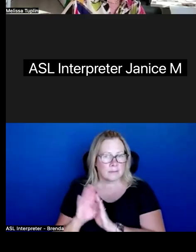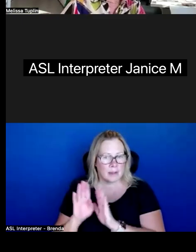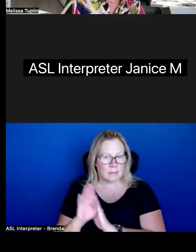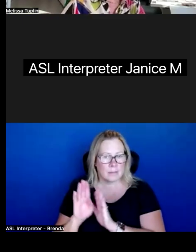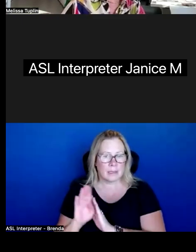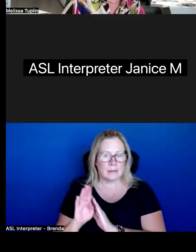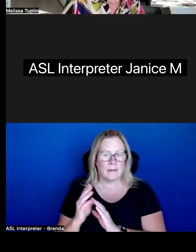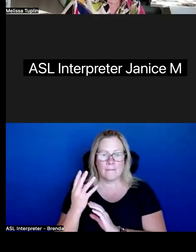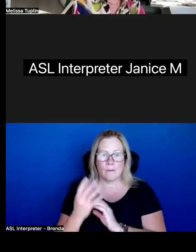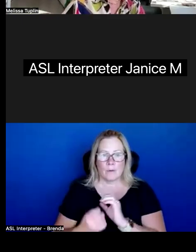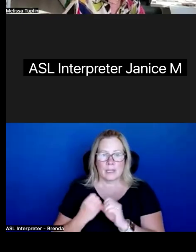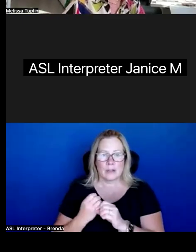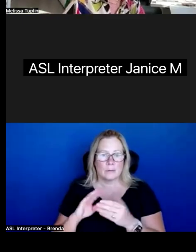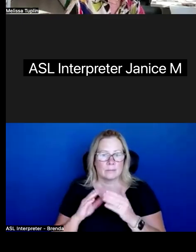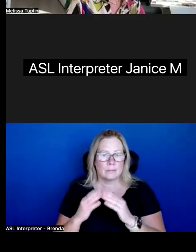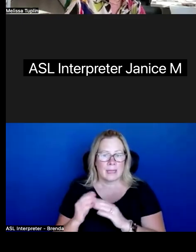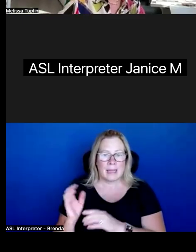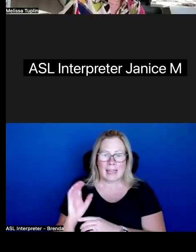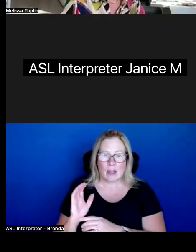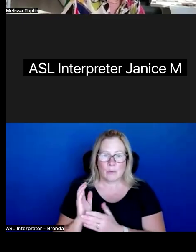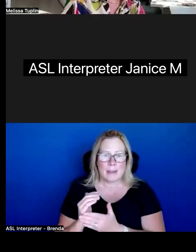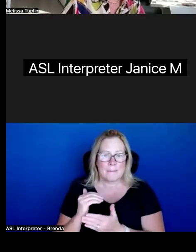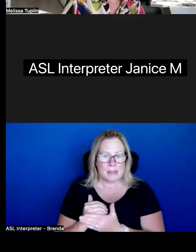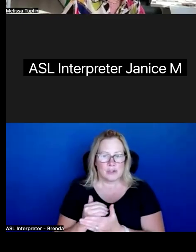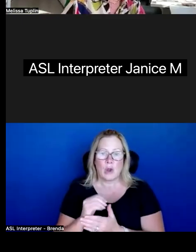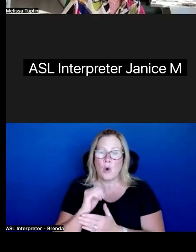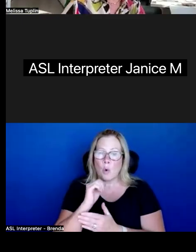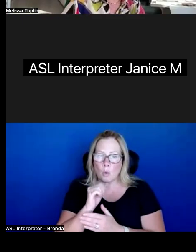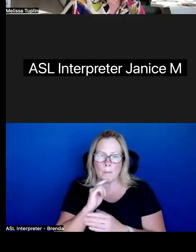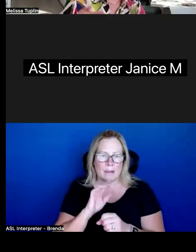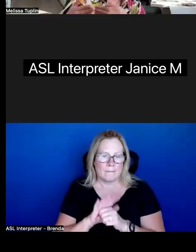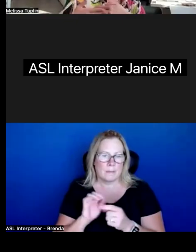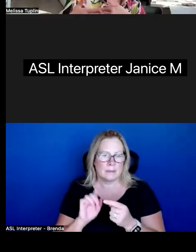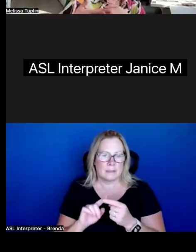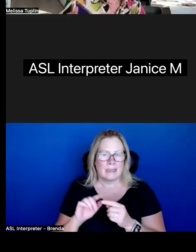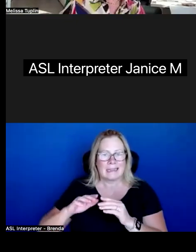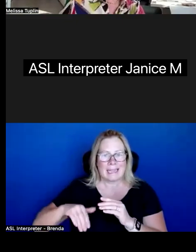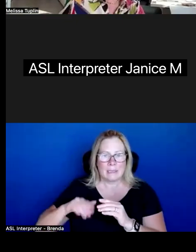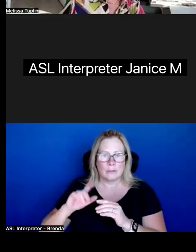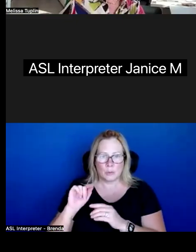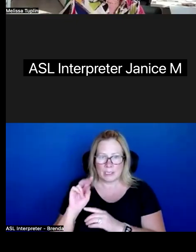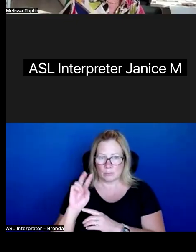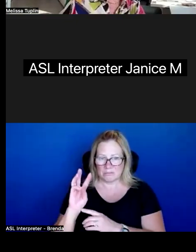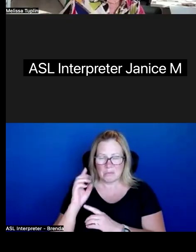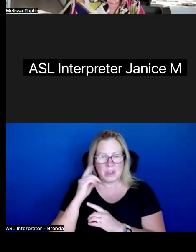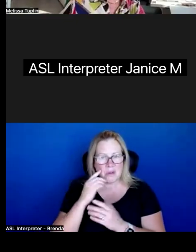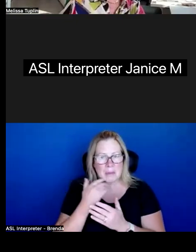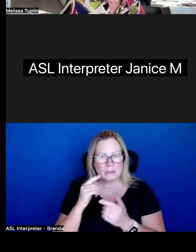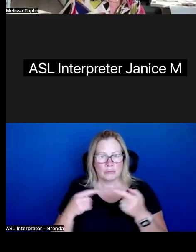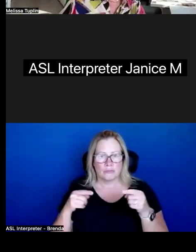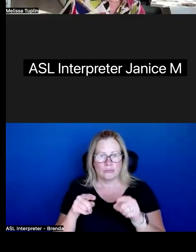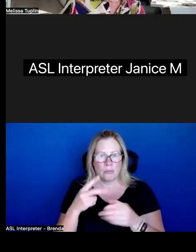not be confirmed until late 2026, and we felt it most appropriate to align those cycles directly.